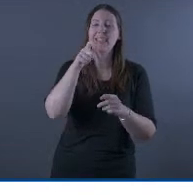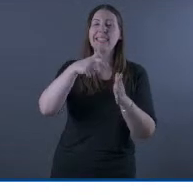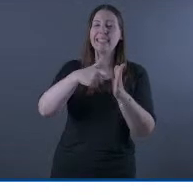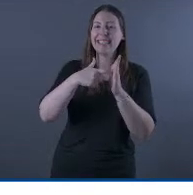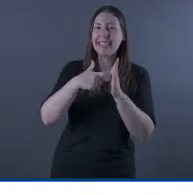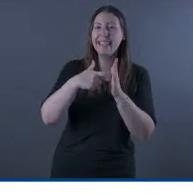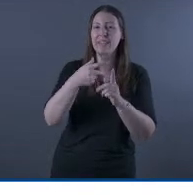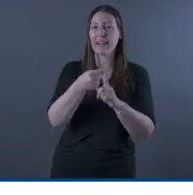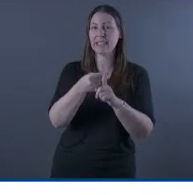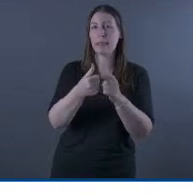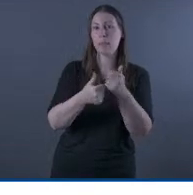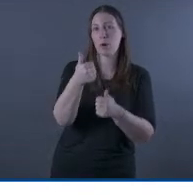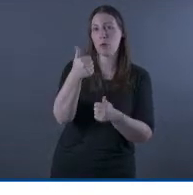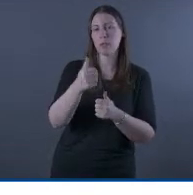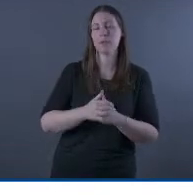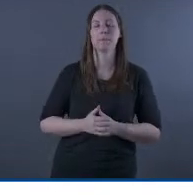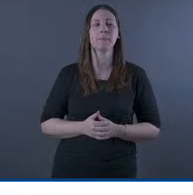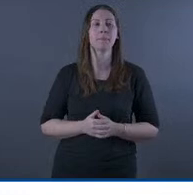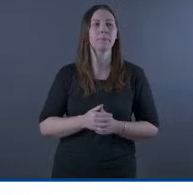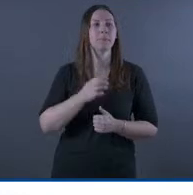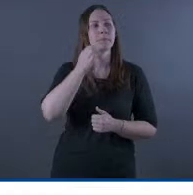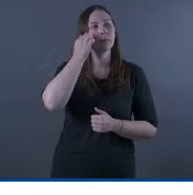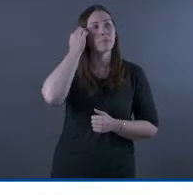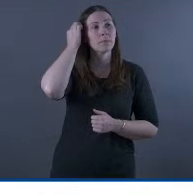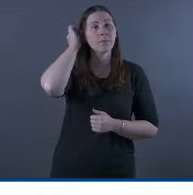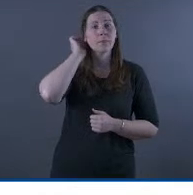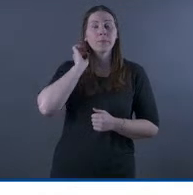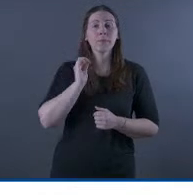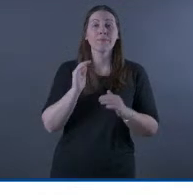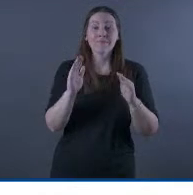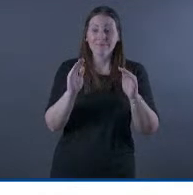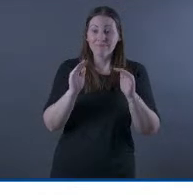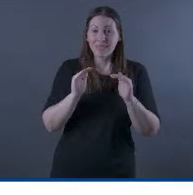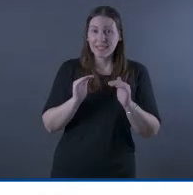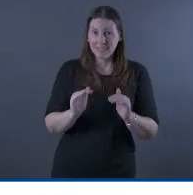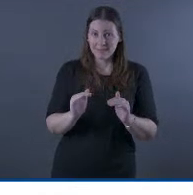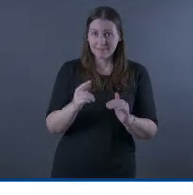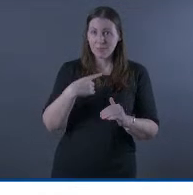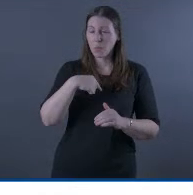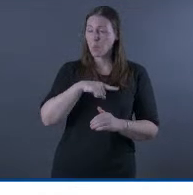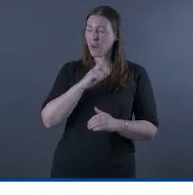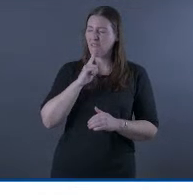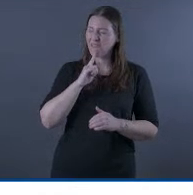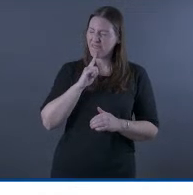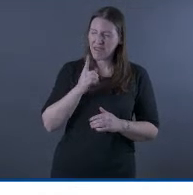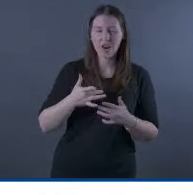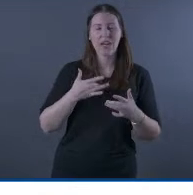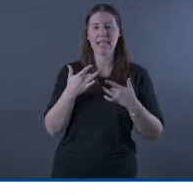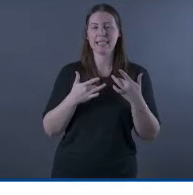The next is we are actually very excited about some things that we've rolled out this week.